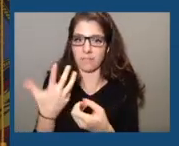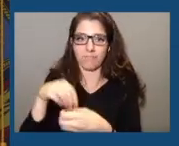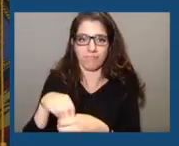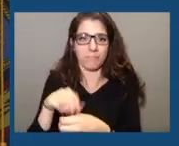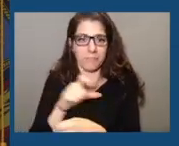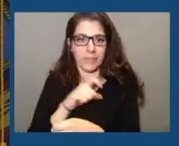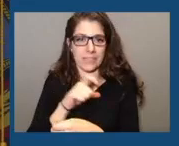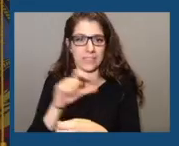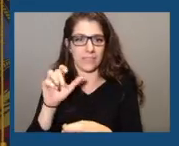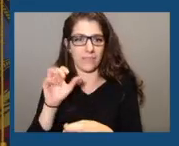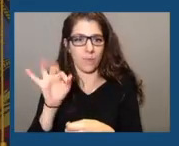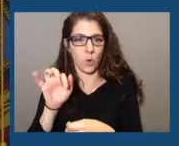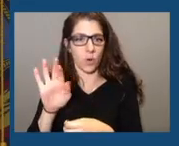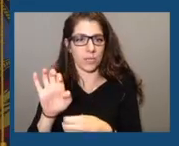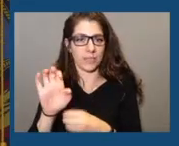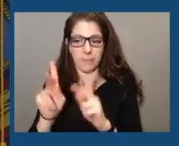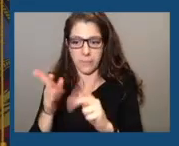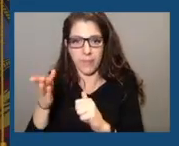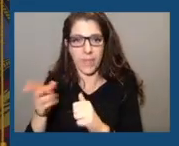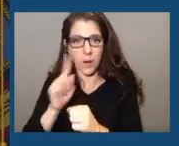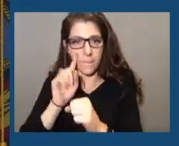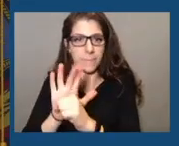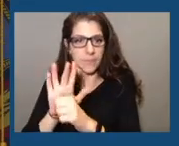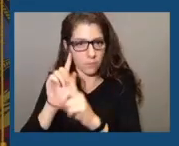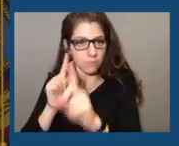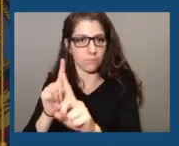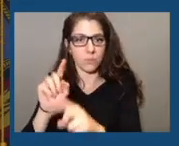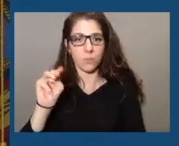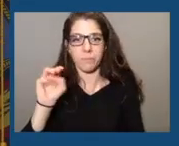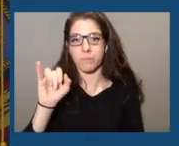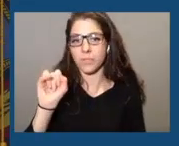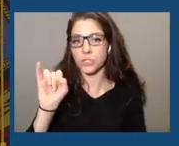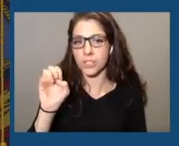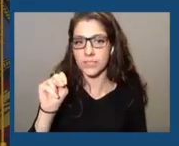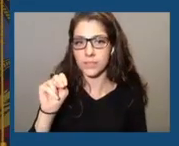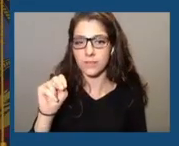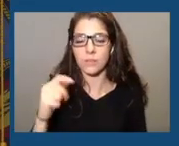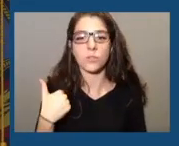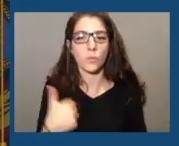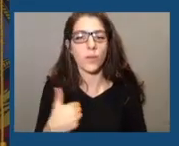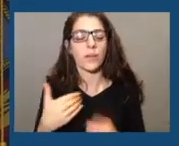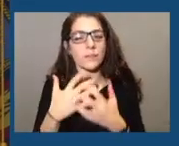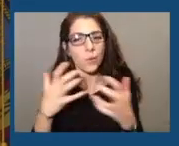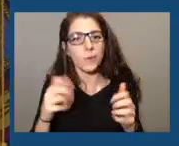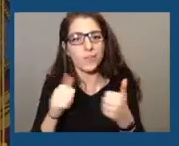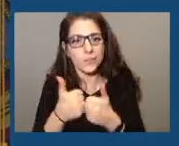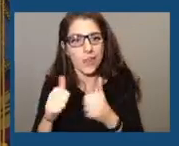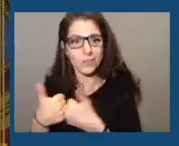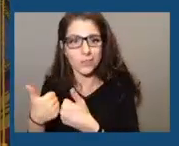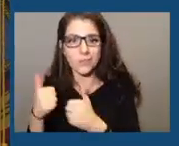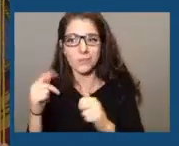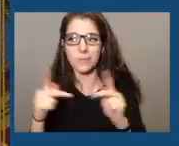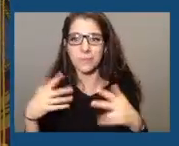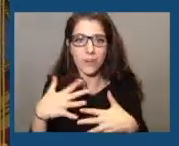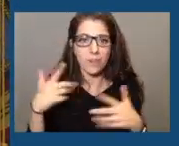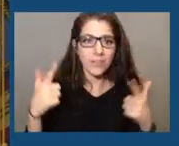because I knew I had people that were committed to the mission. And so we had so many challenges. People were afraid of gunshots. People were afraid that they go out to their vehicle.